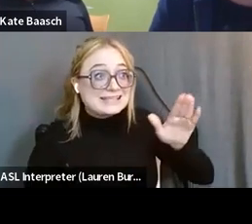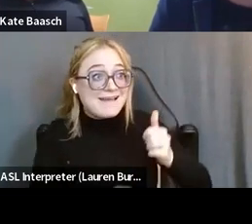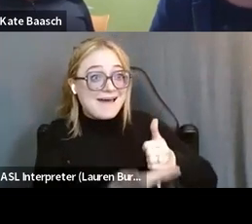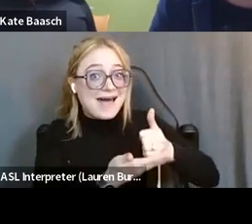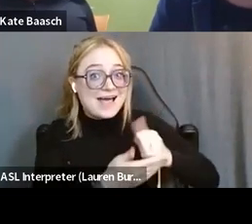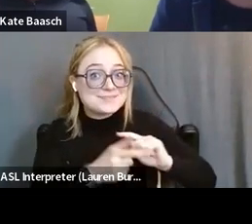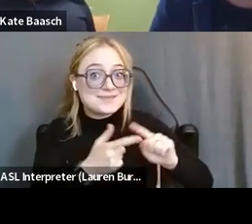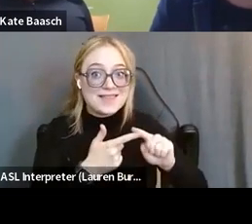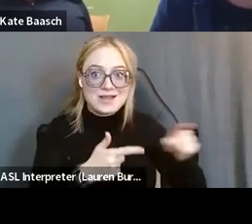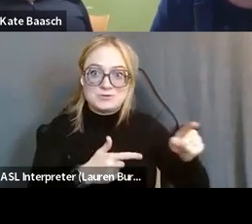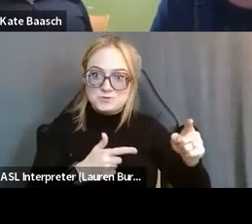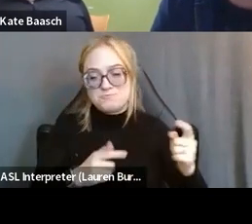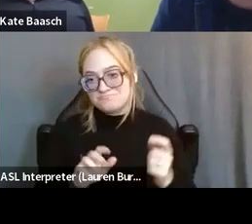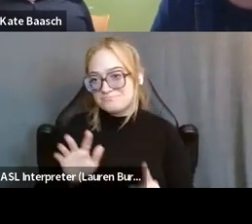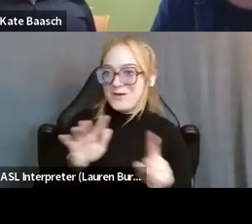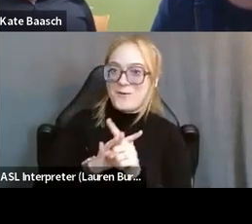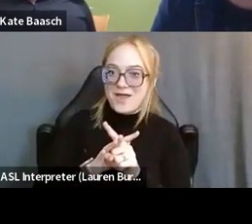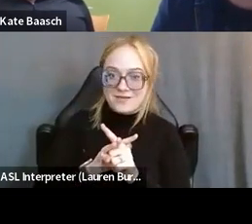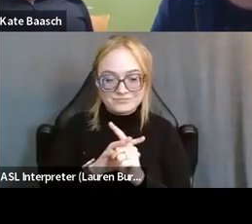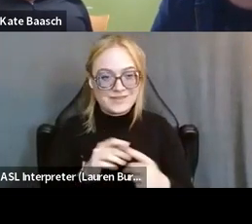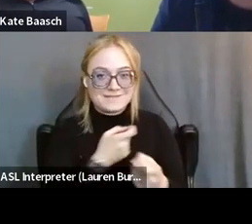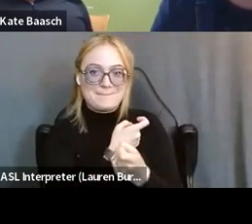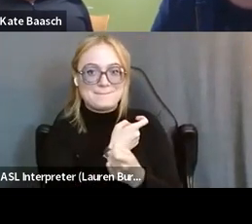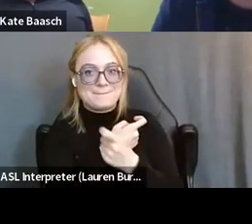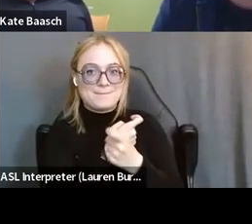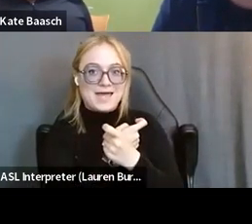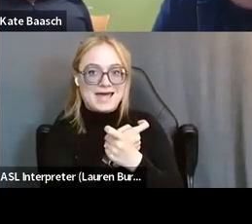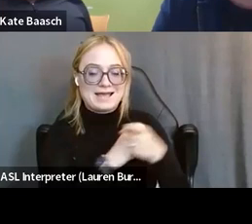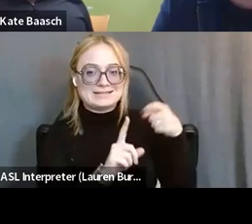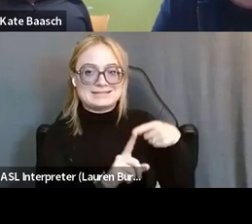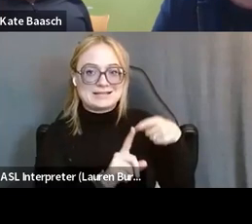your Batwoman outfit for SOAR, helping us just get through.